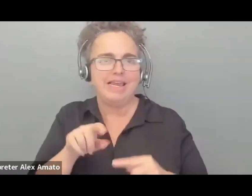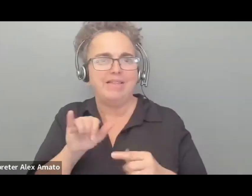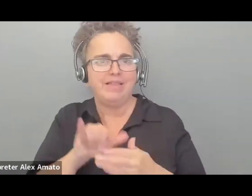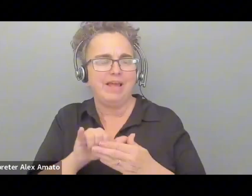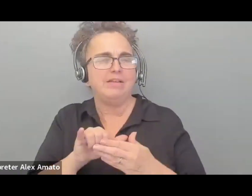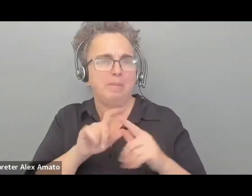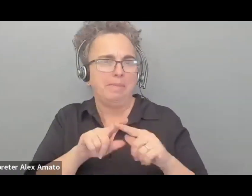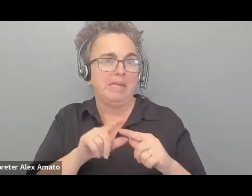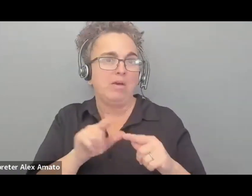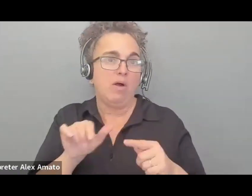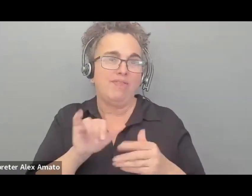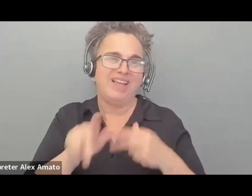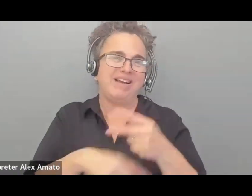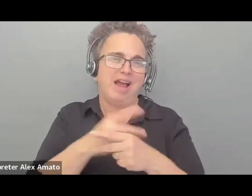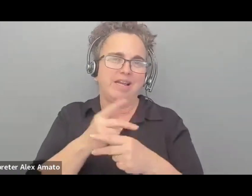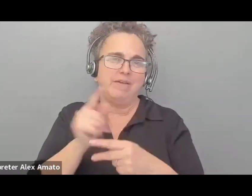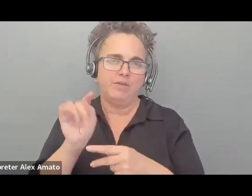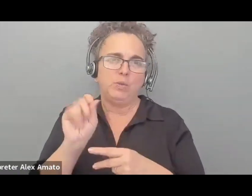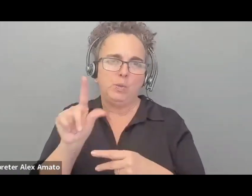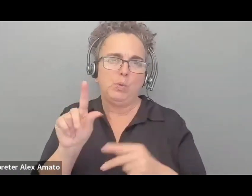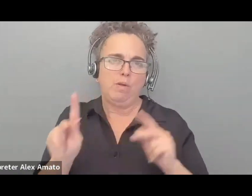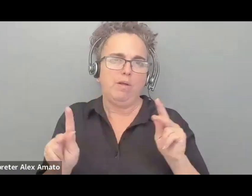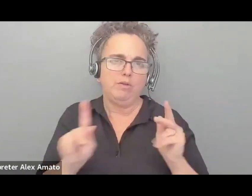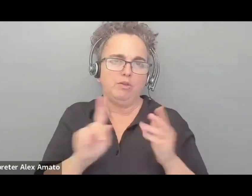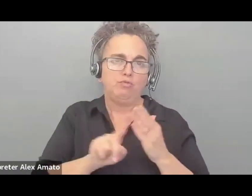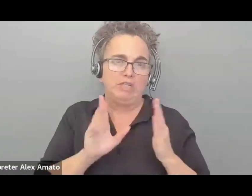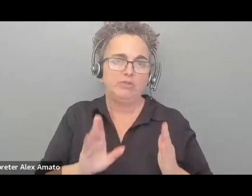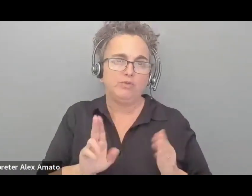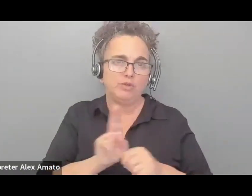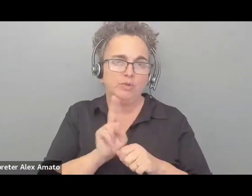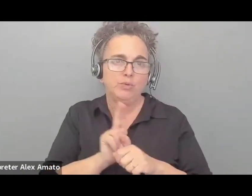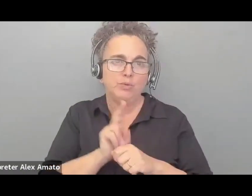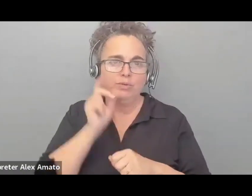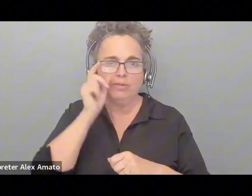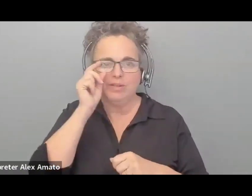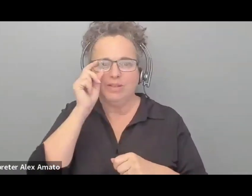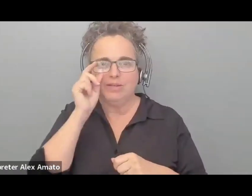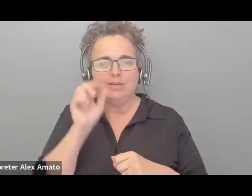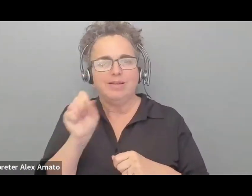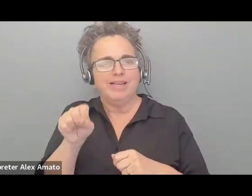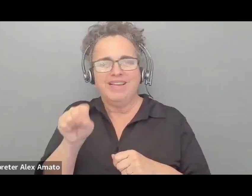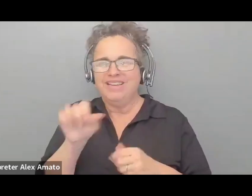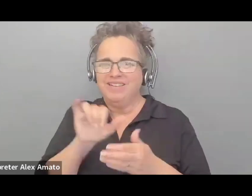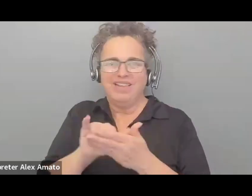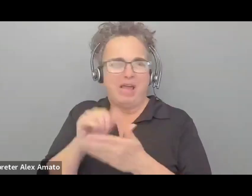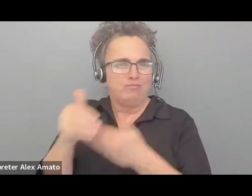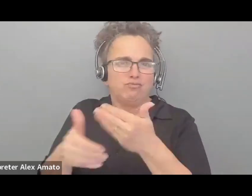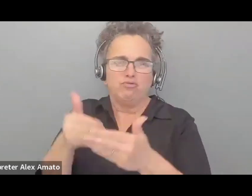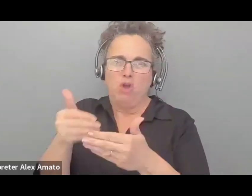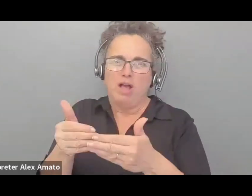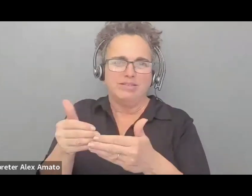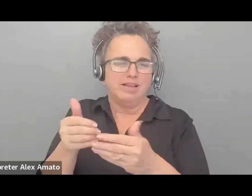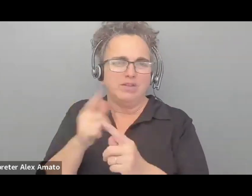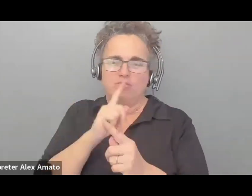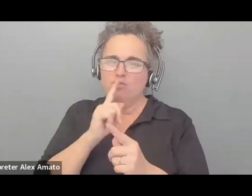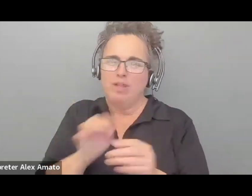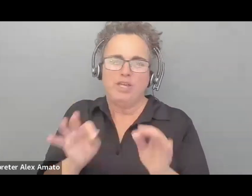Absolutely. I mean I think the timing and sort of that process is so critical. A hundred percent appreciate that point. Thank you.